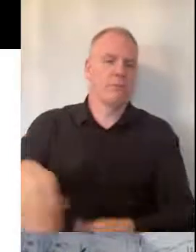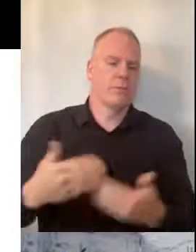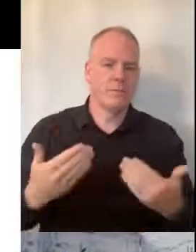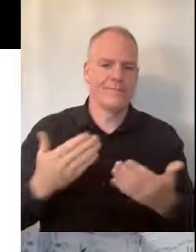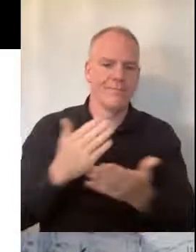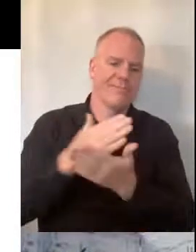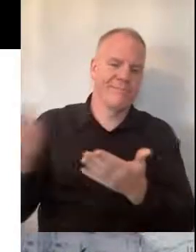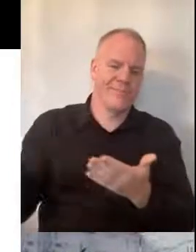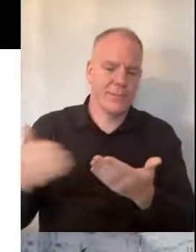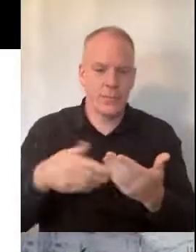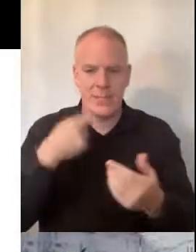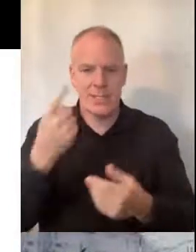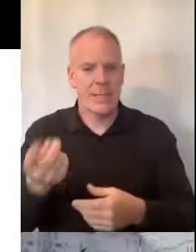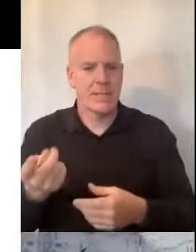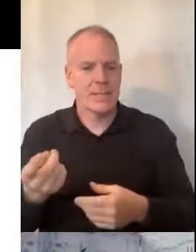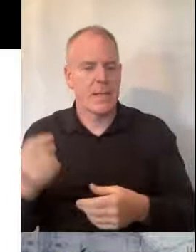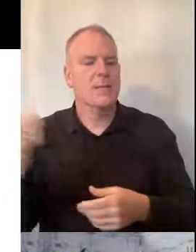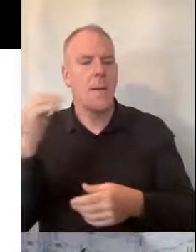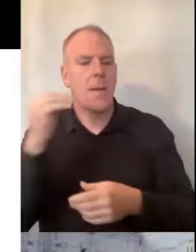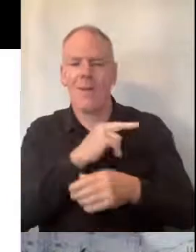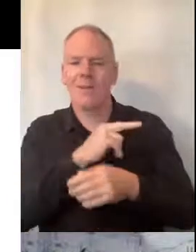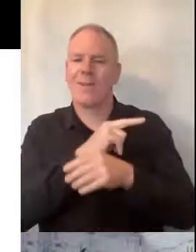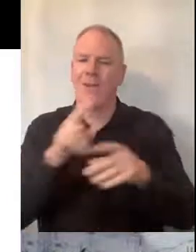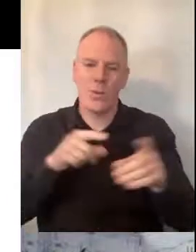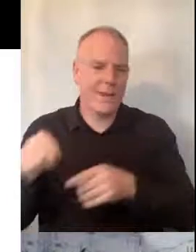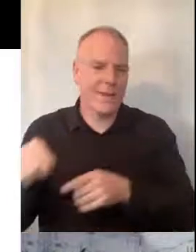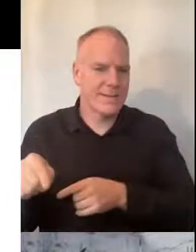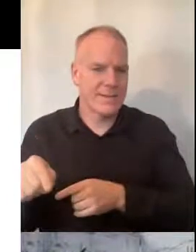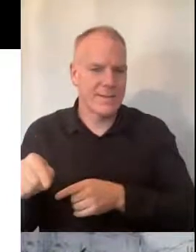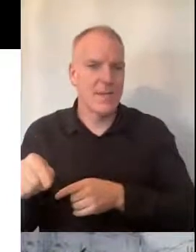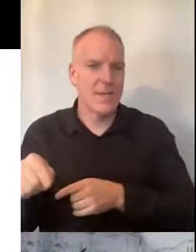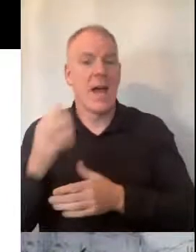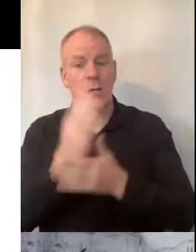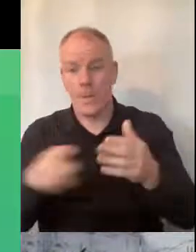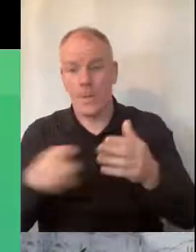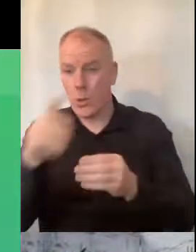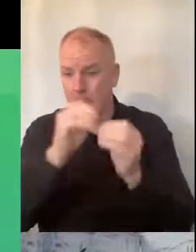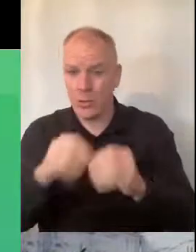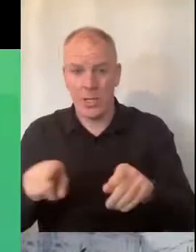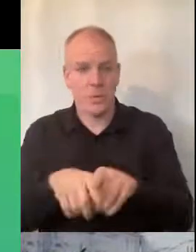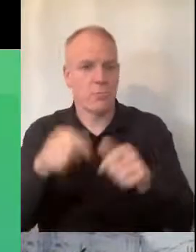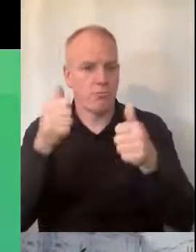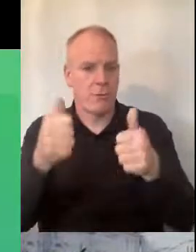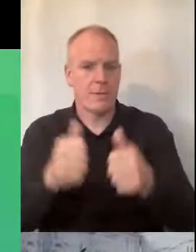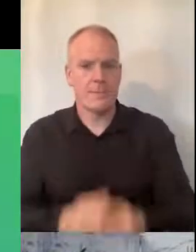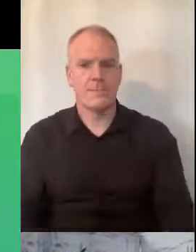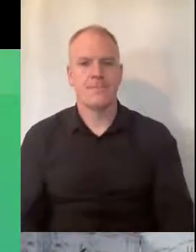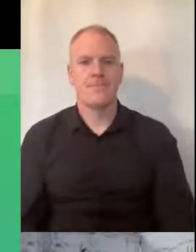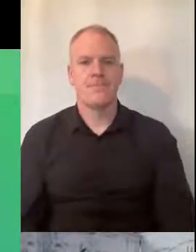I think that's really important and some of the ones that you put in there are really really good here. I just want you to think about.